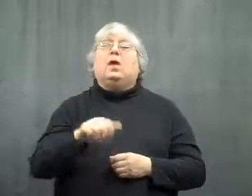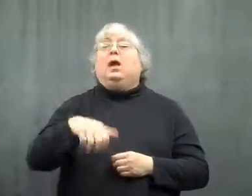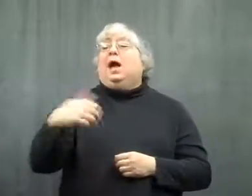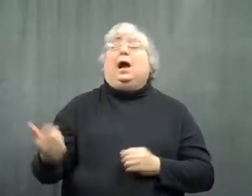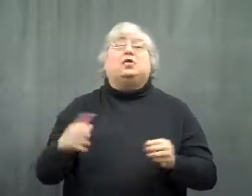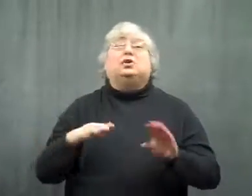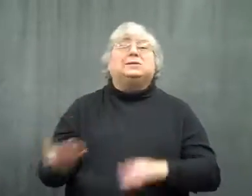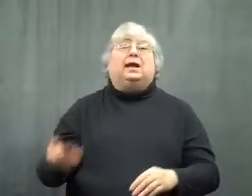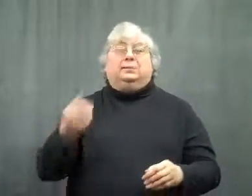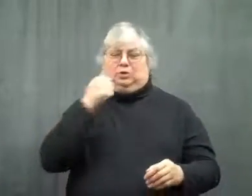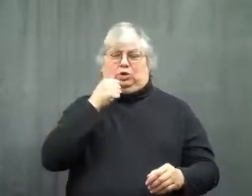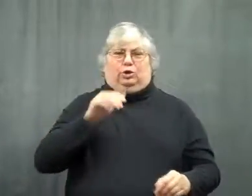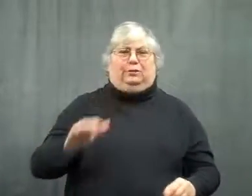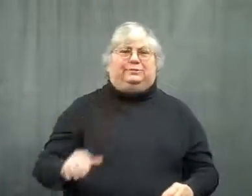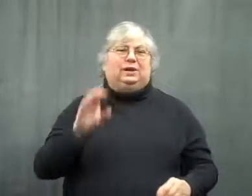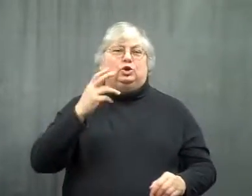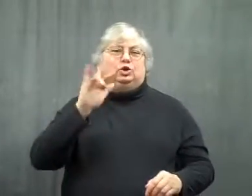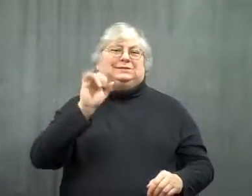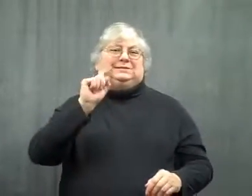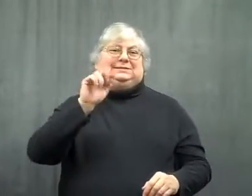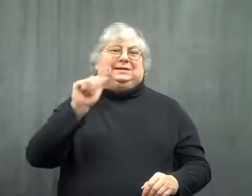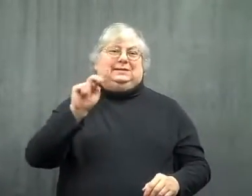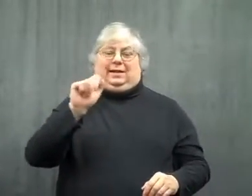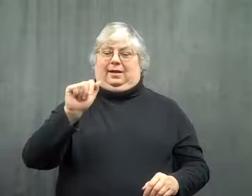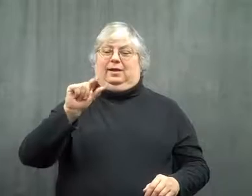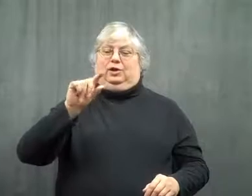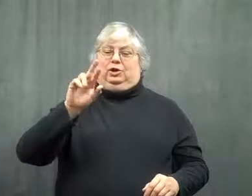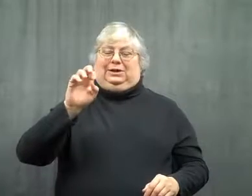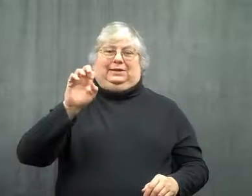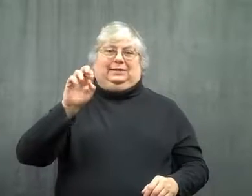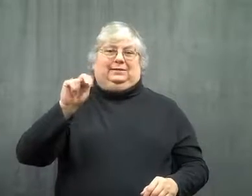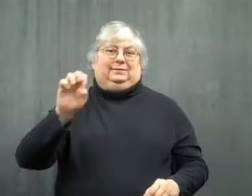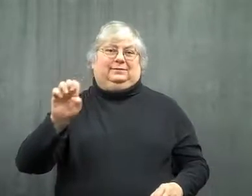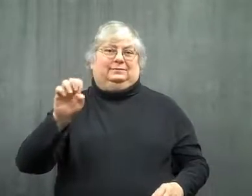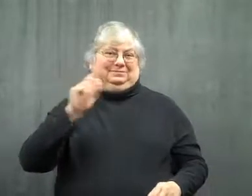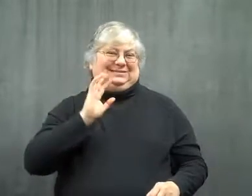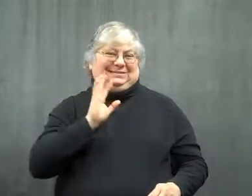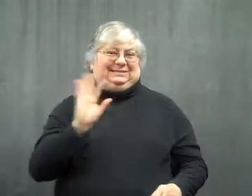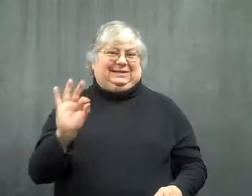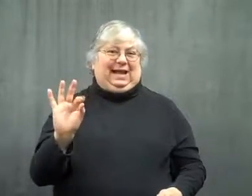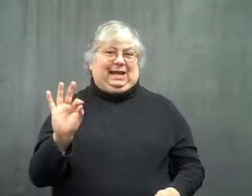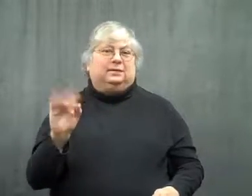Another who died was a 9 year old girl, Christina Greene.